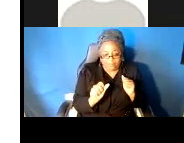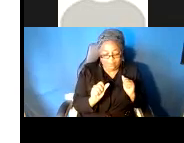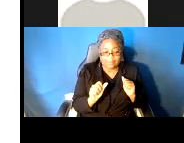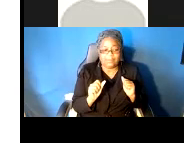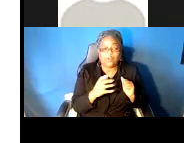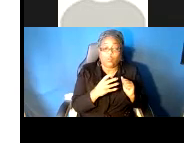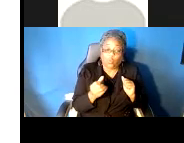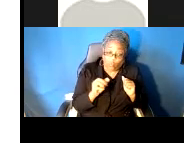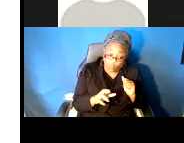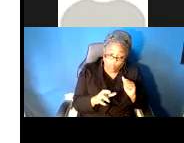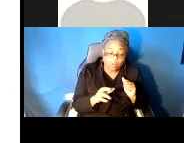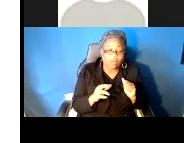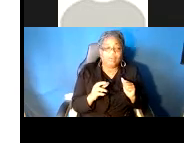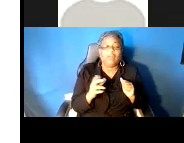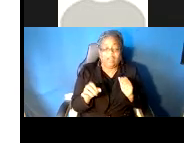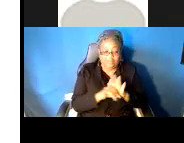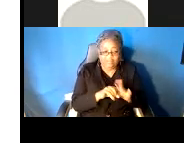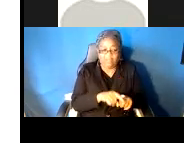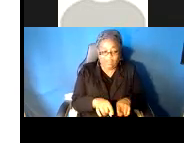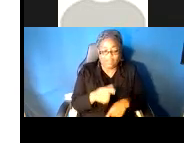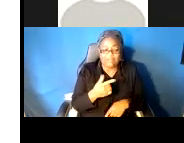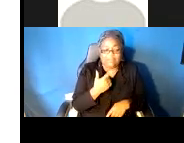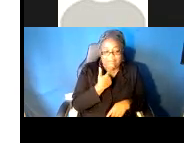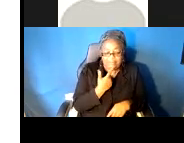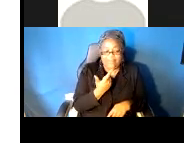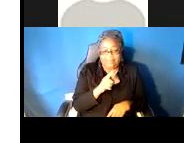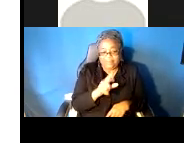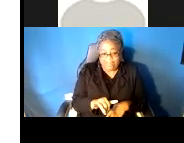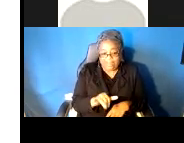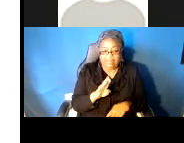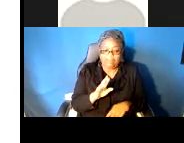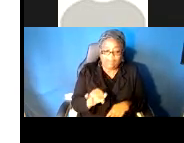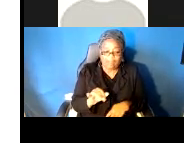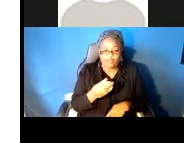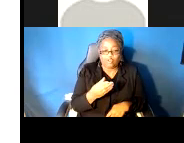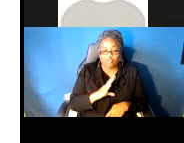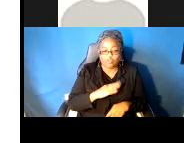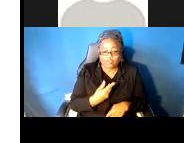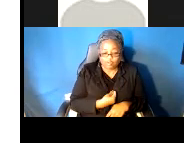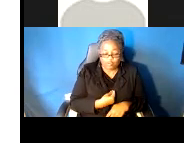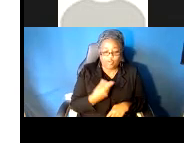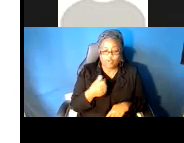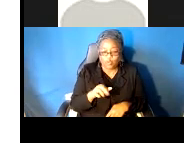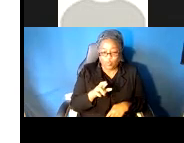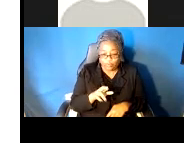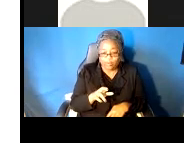and/or you must identify as Lesbian, Gay, Bisexual, Transgender, Queer,